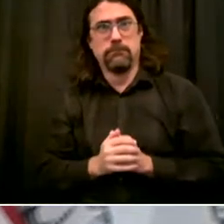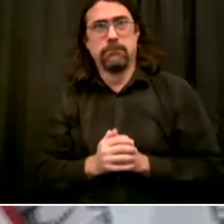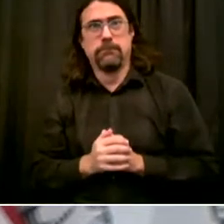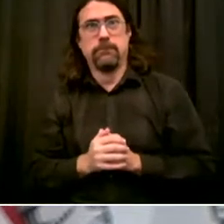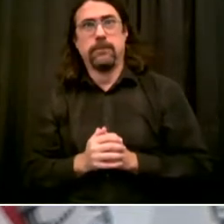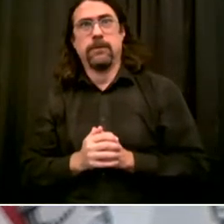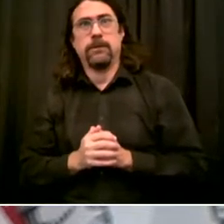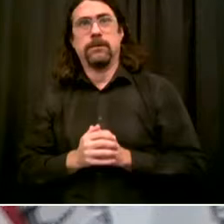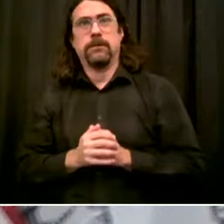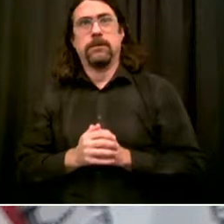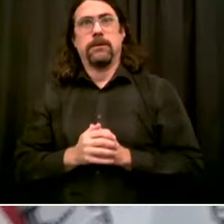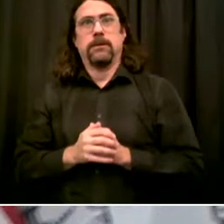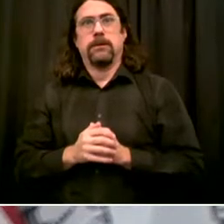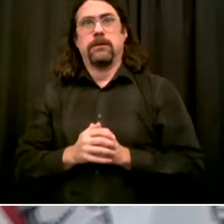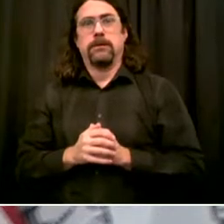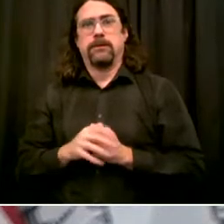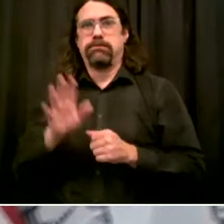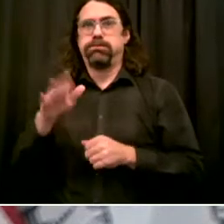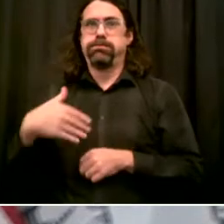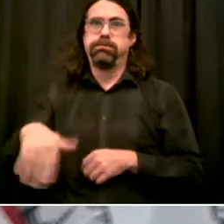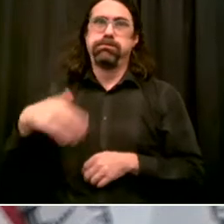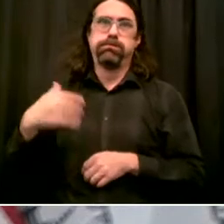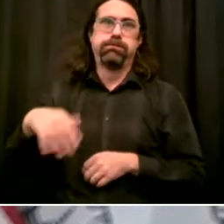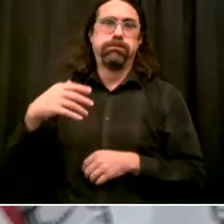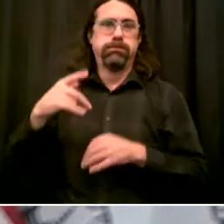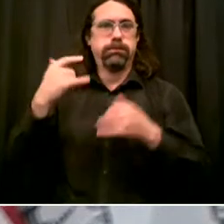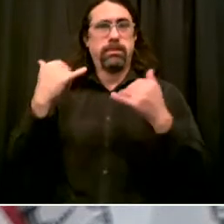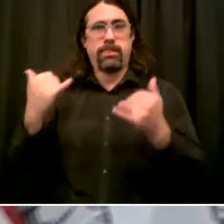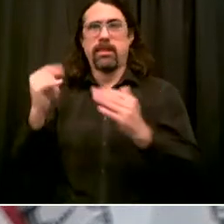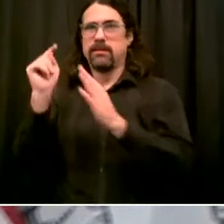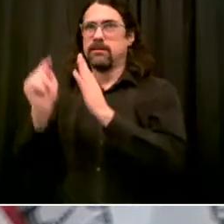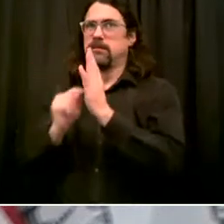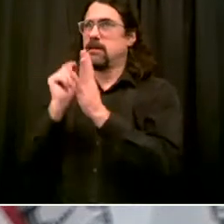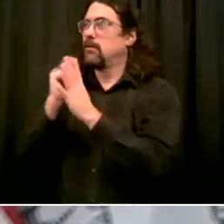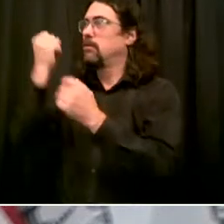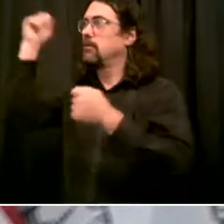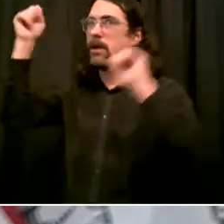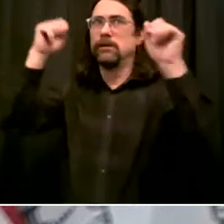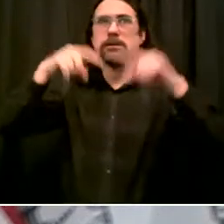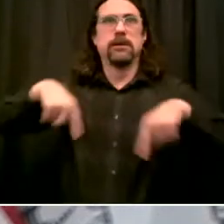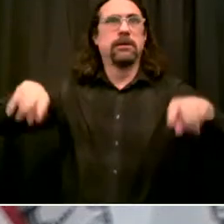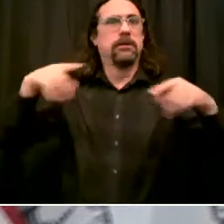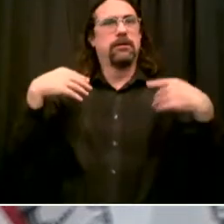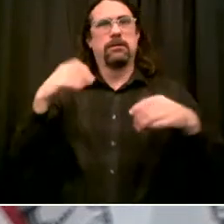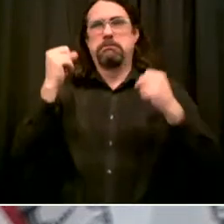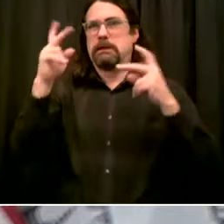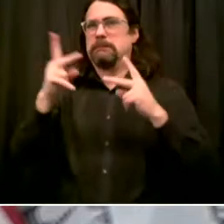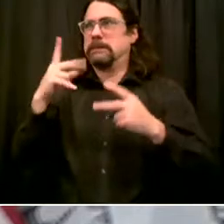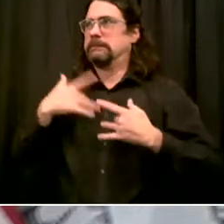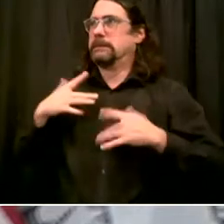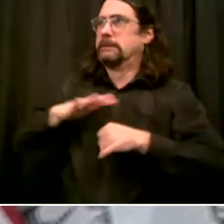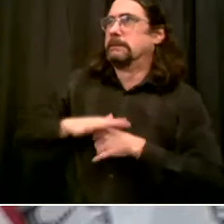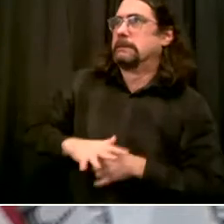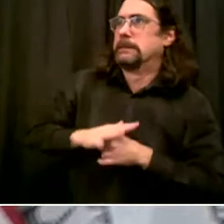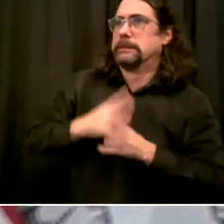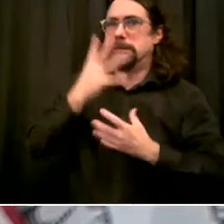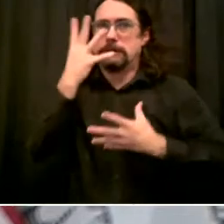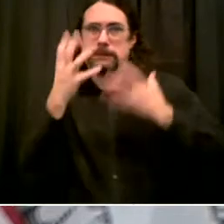AND SUCH H ONCCCREN N AAD NTHEI